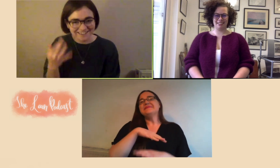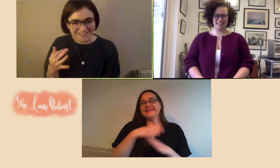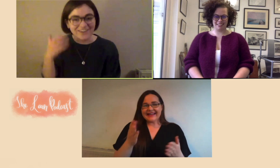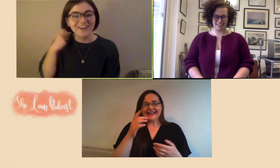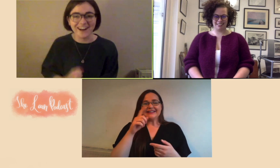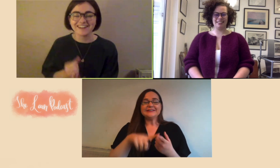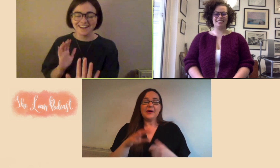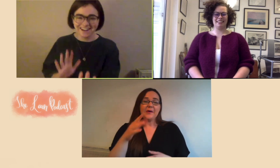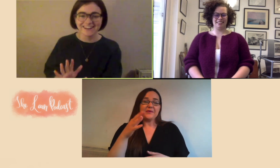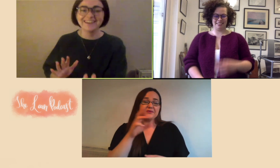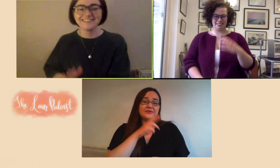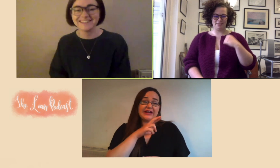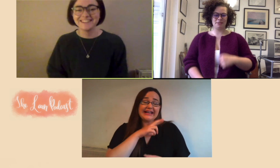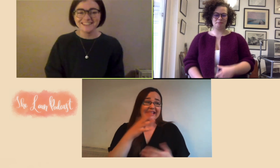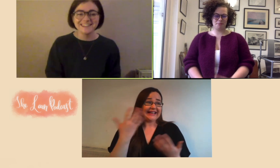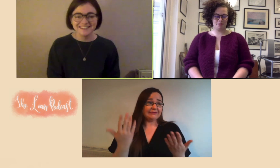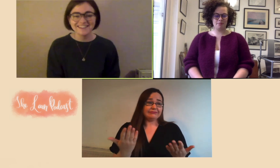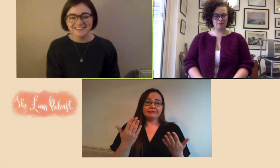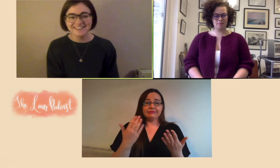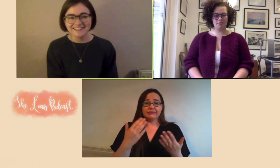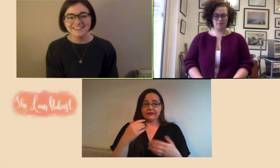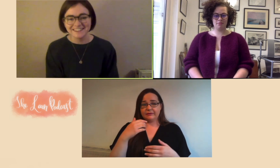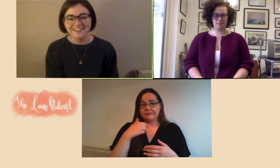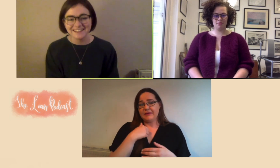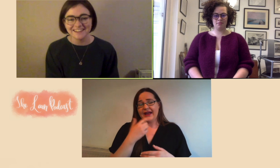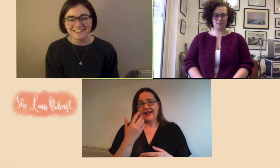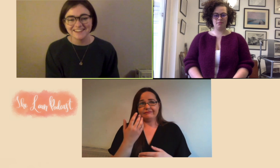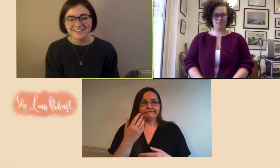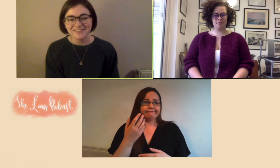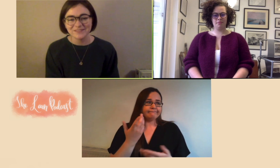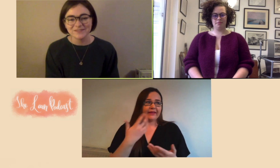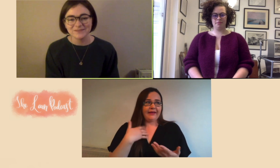Yeah, I think I always do it wrong. And so really,